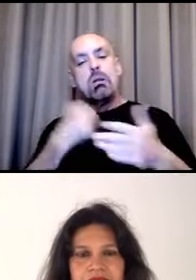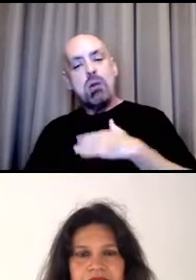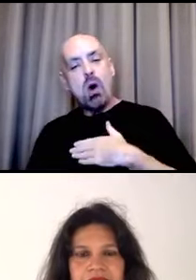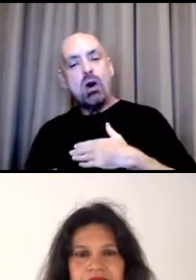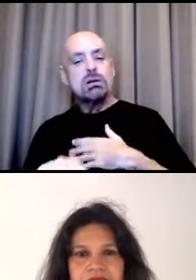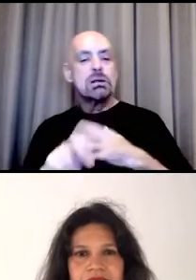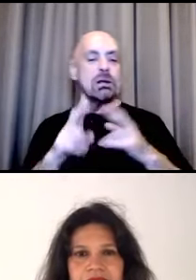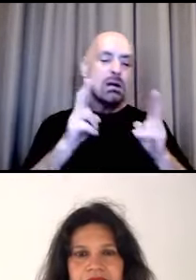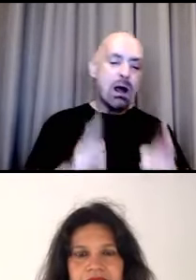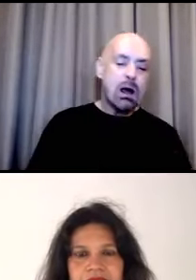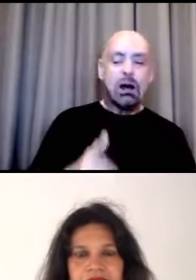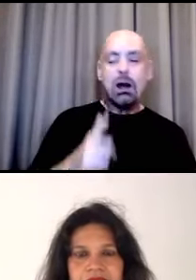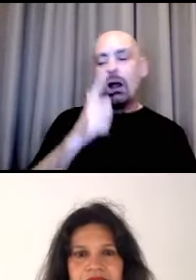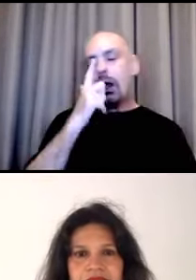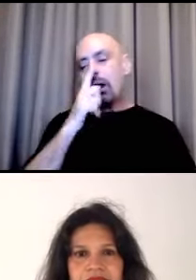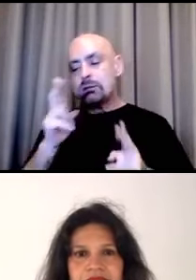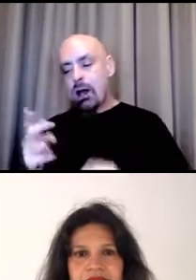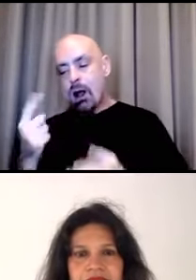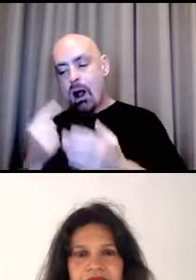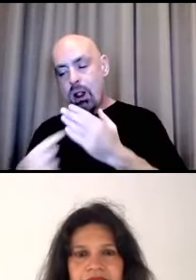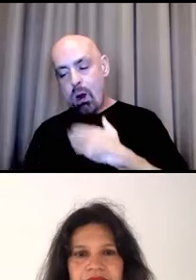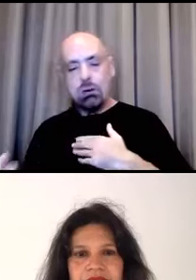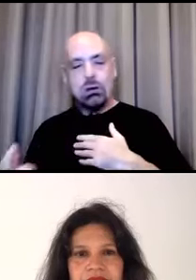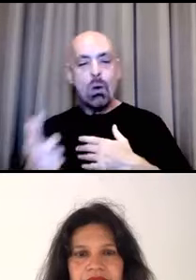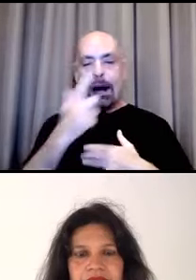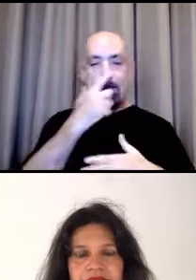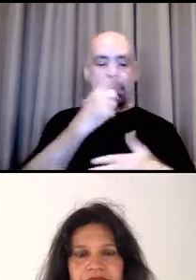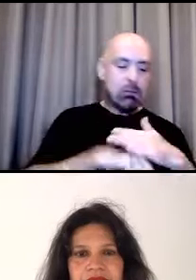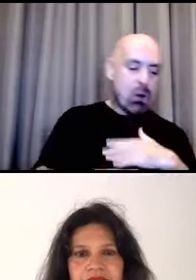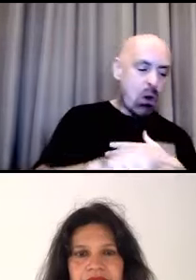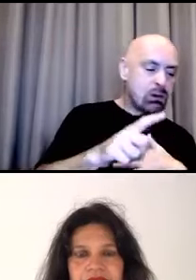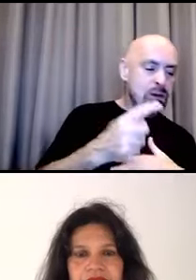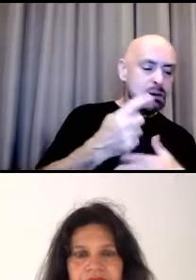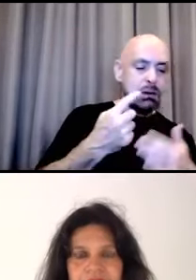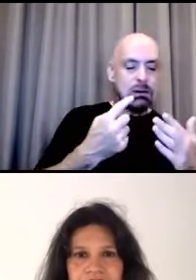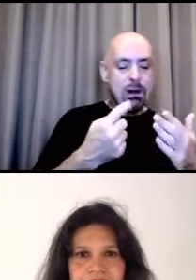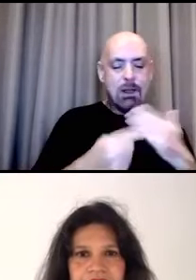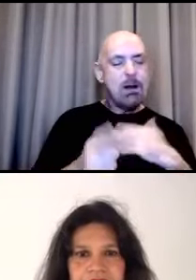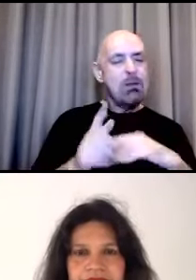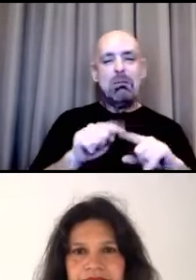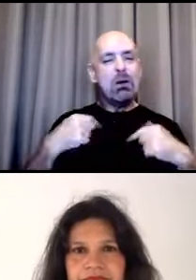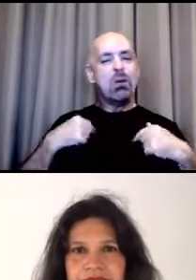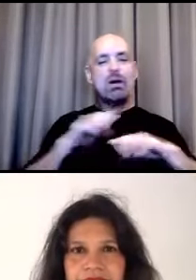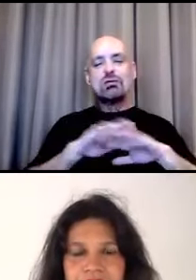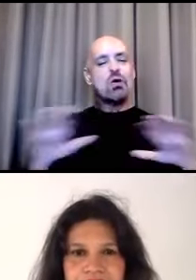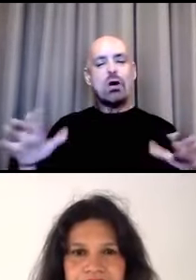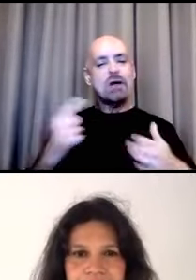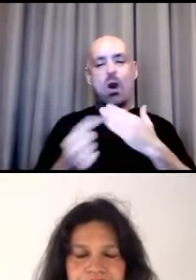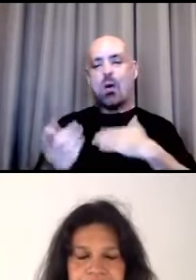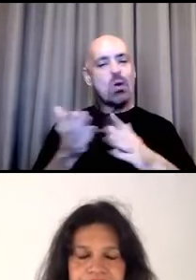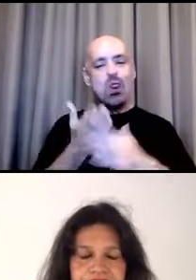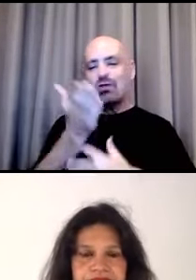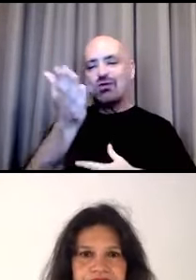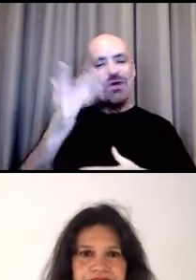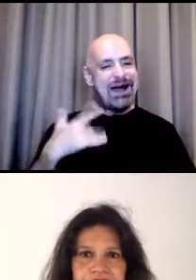that from looking at individual but not understanding that individual is a social creature so you cannot